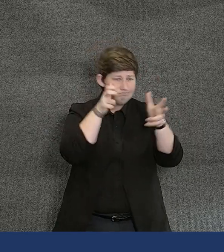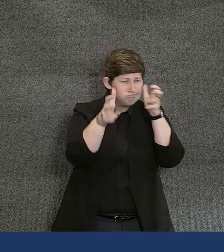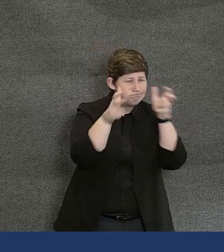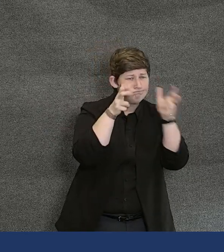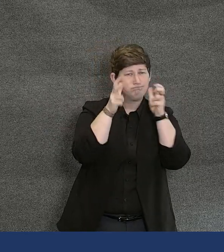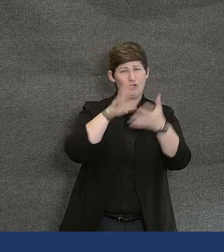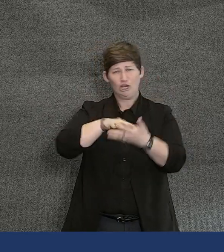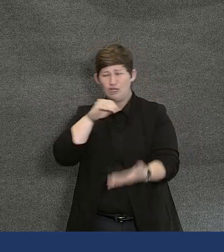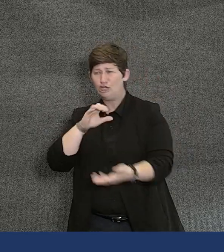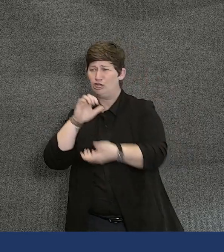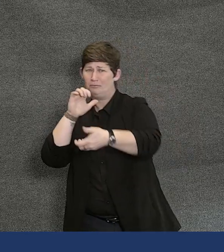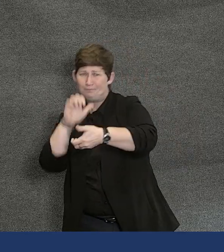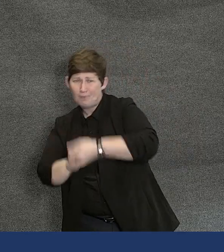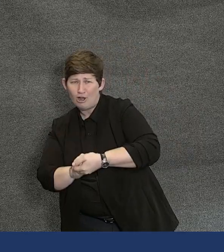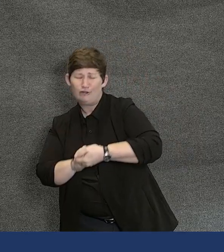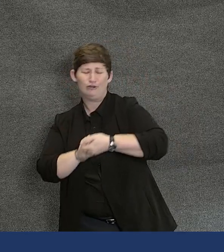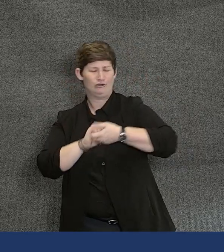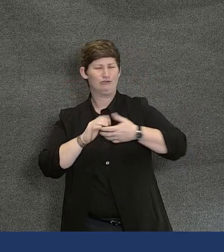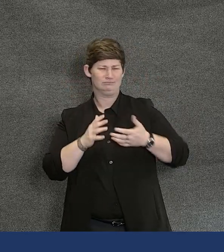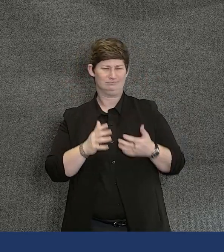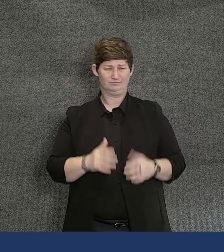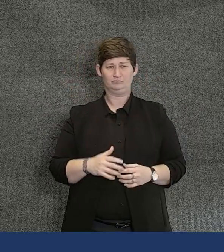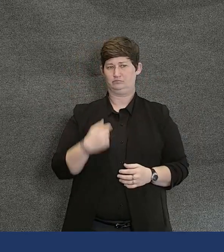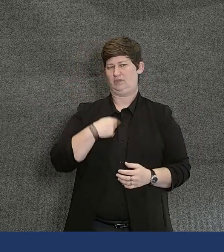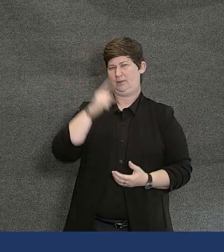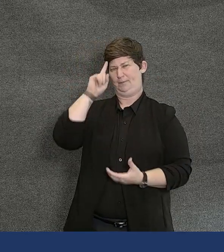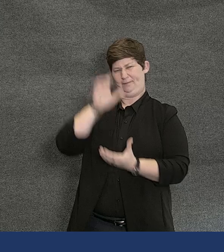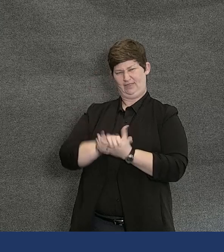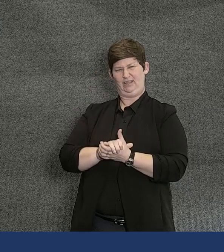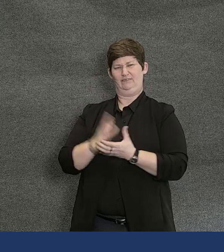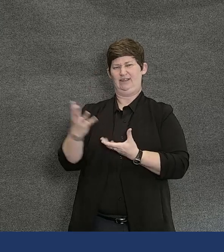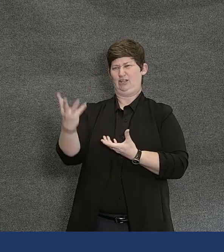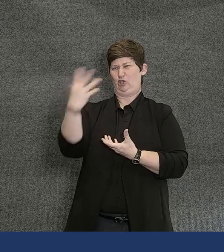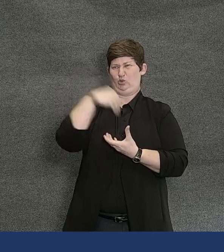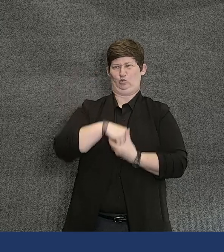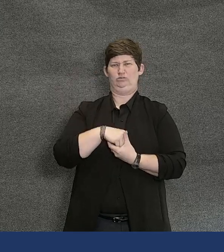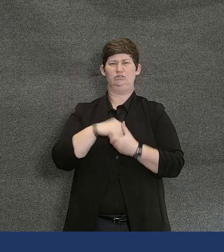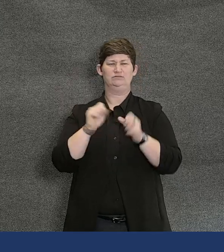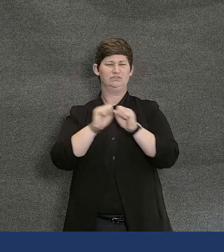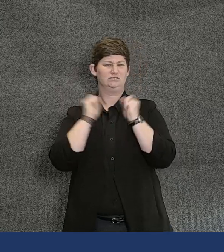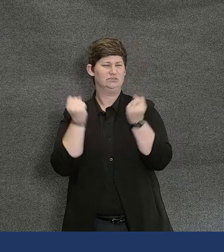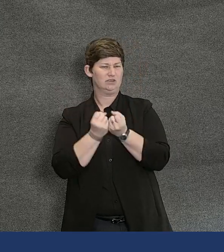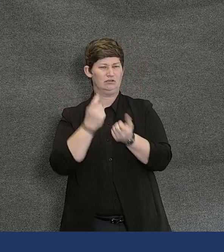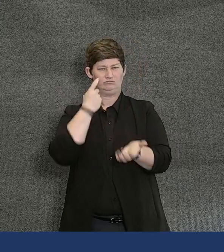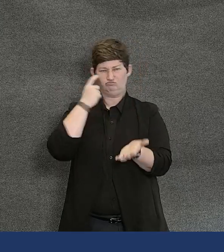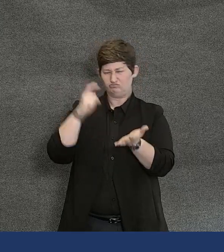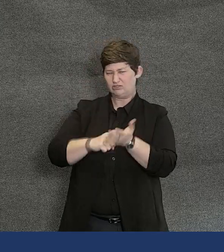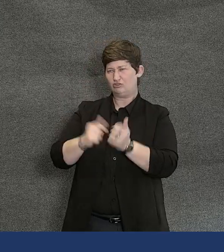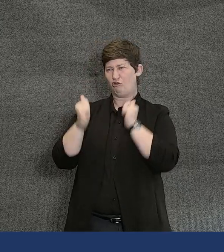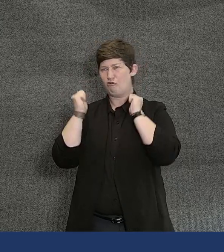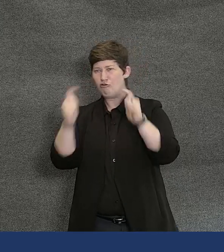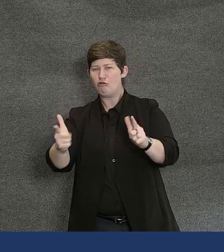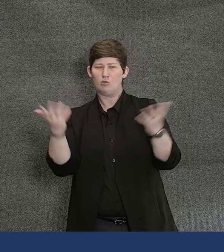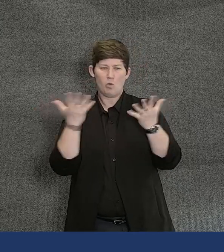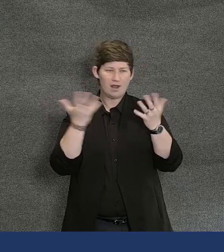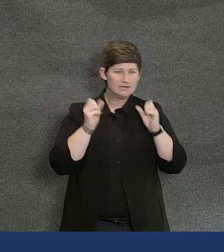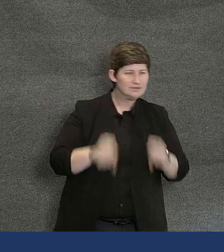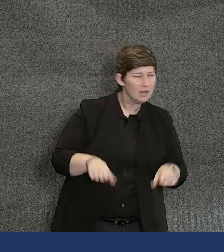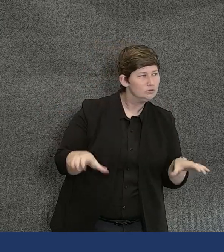I believe in an inclusive society where everybody is recognized as for what they can do, what they can share, and who they are.